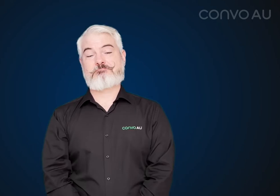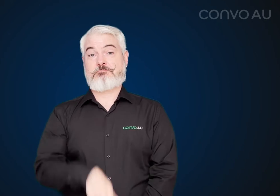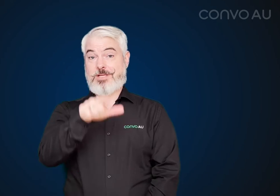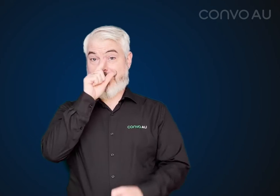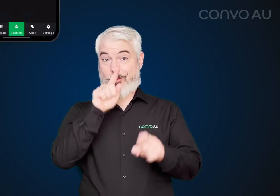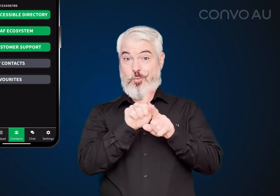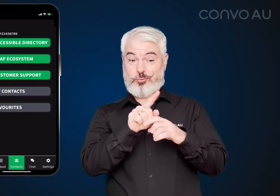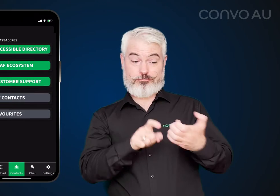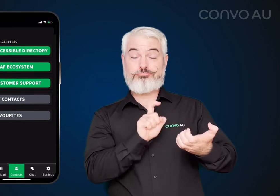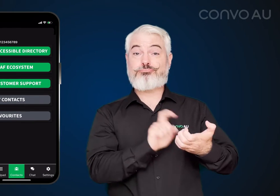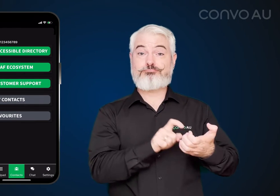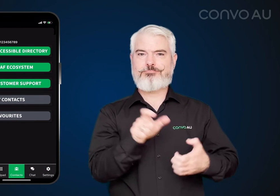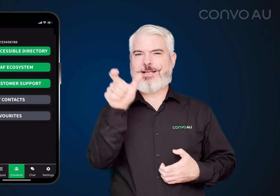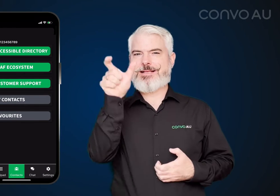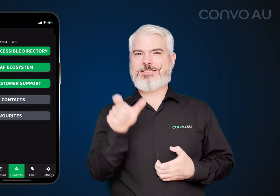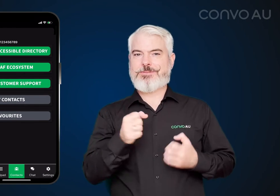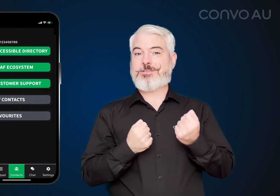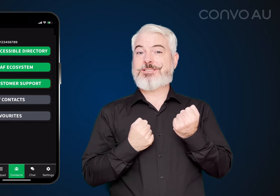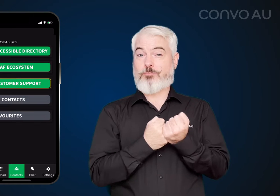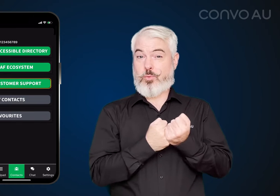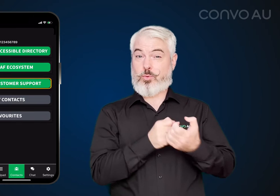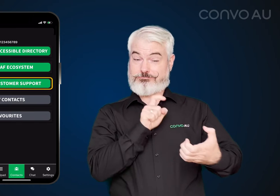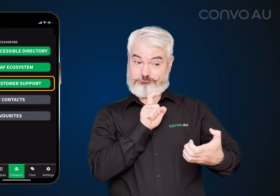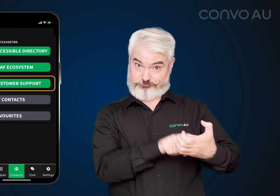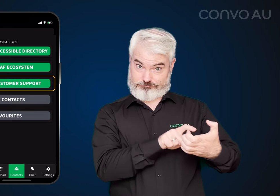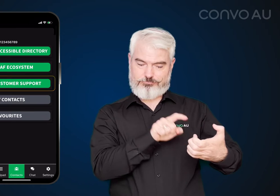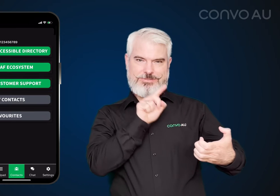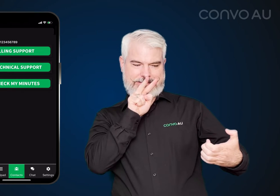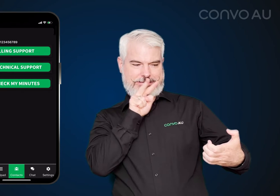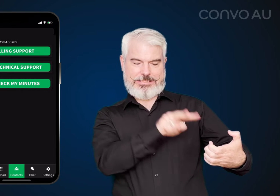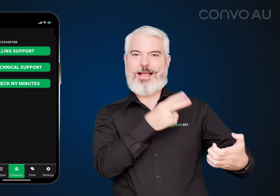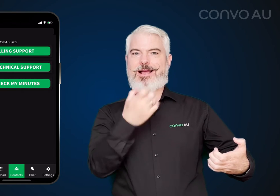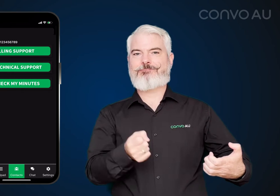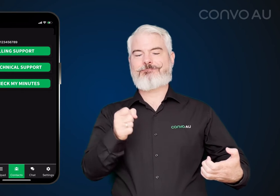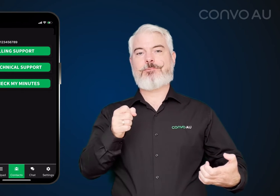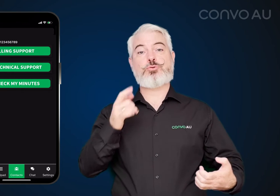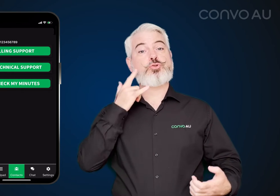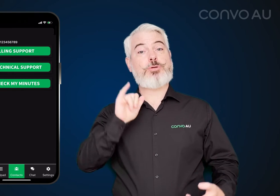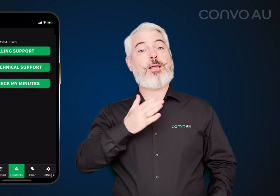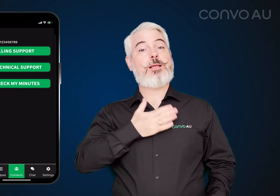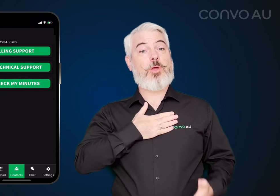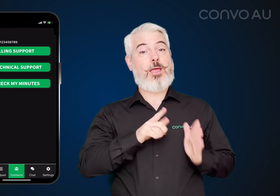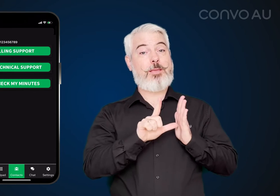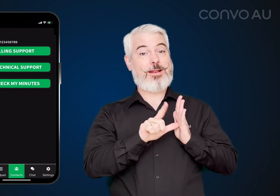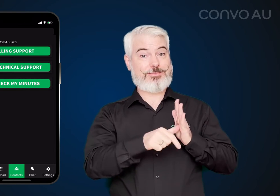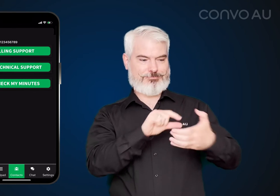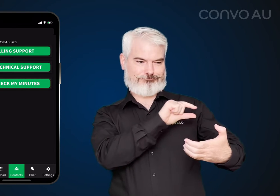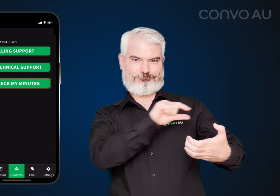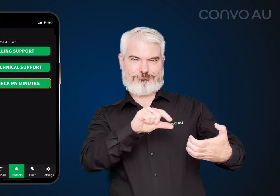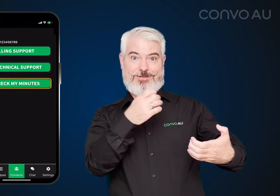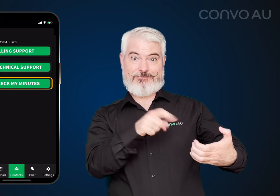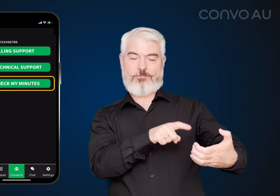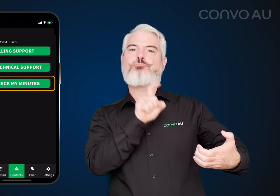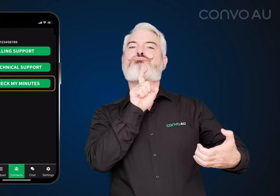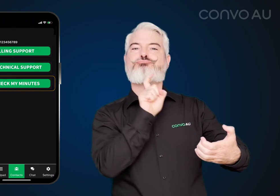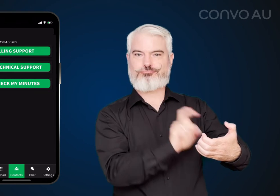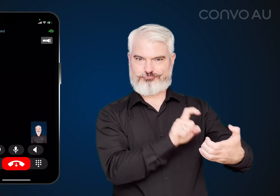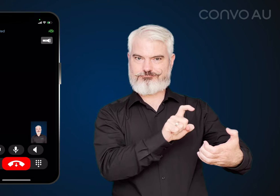You can also tap on the “Check my minutes” button under “Customer Support”,